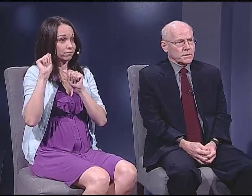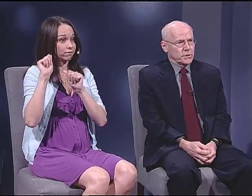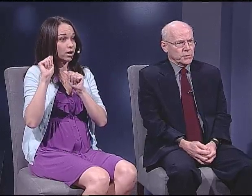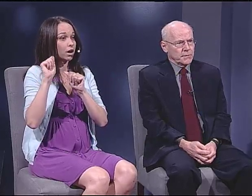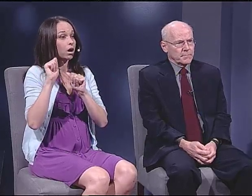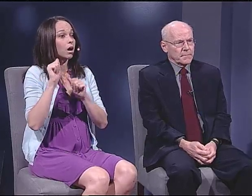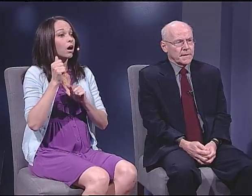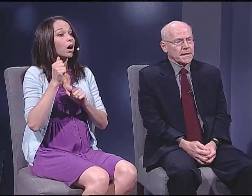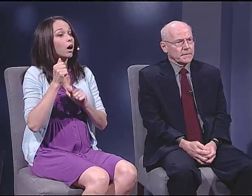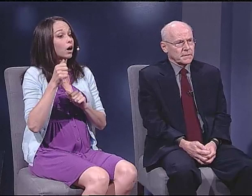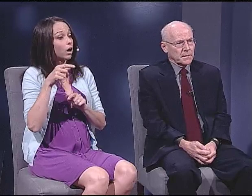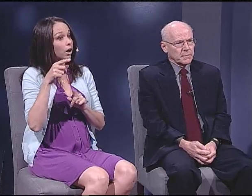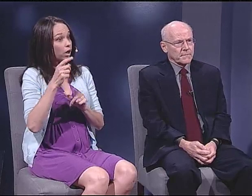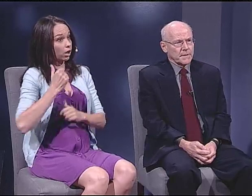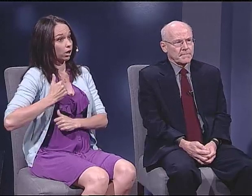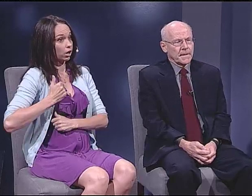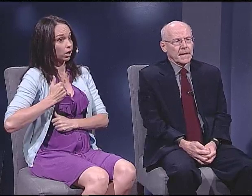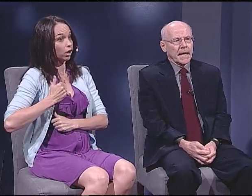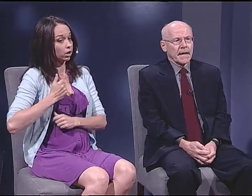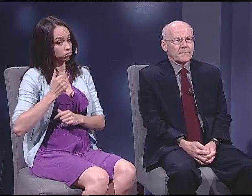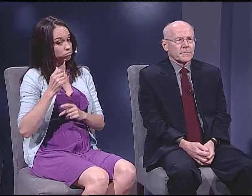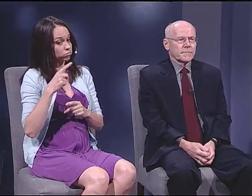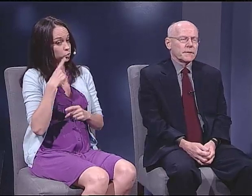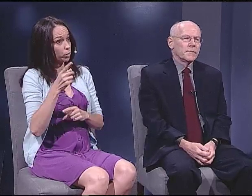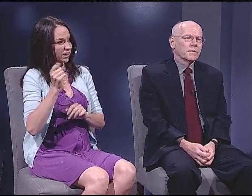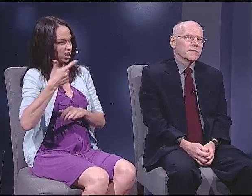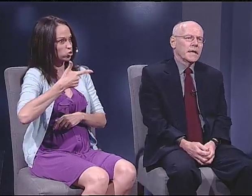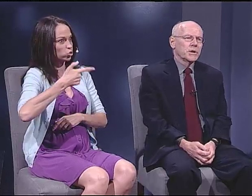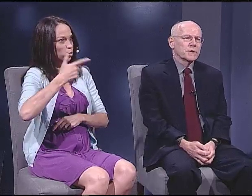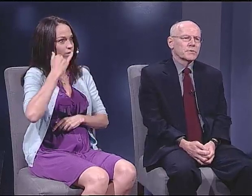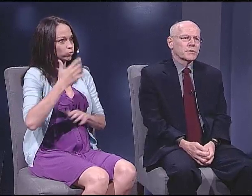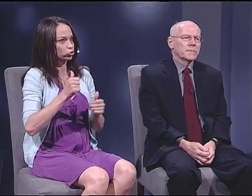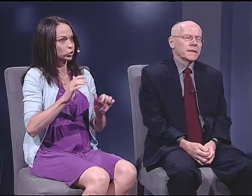to shoot them and they killed a number of them after the reunification of Germany,